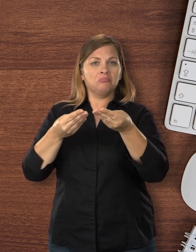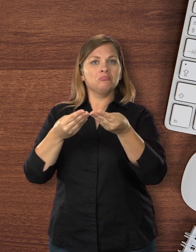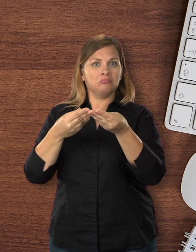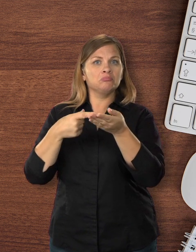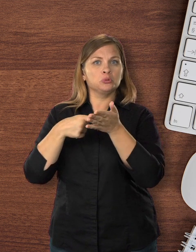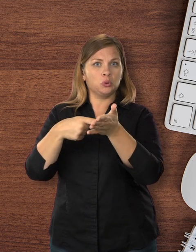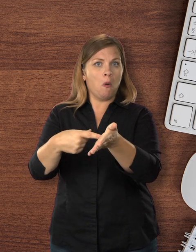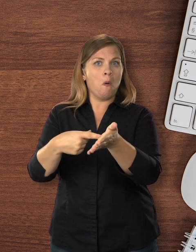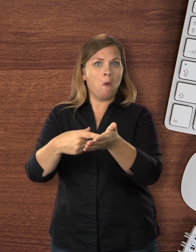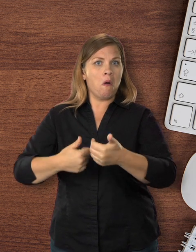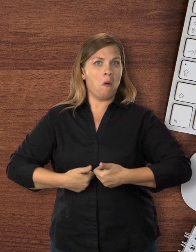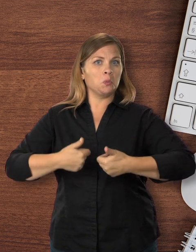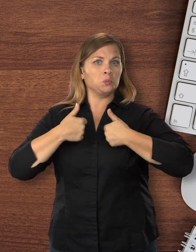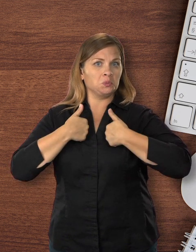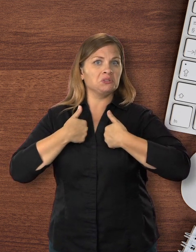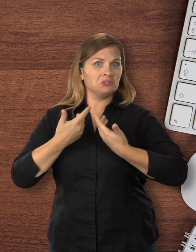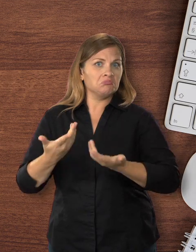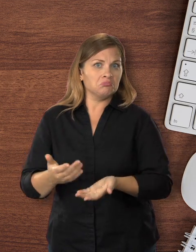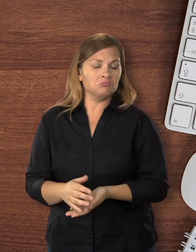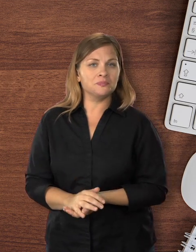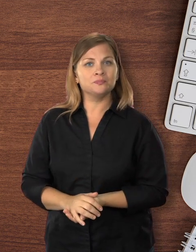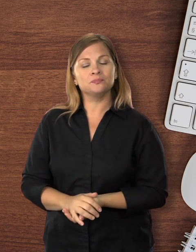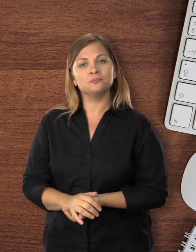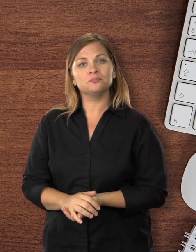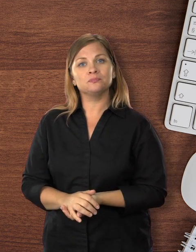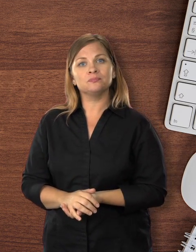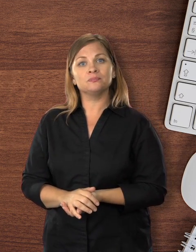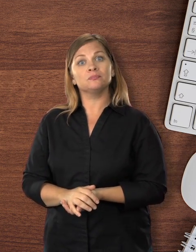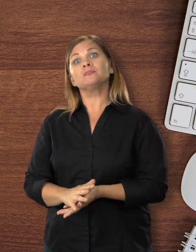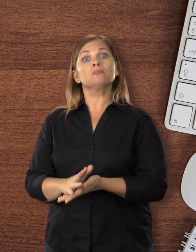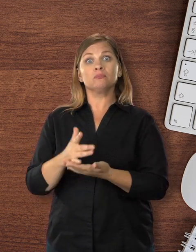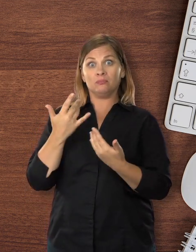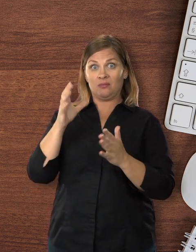and a bill that shows your current address.